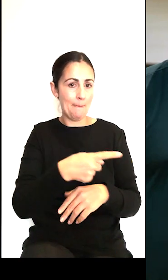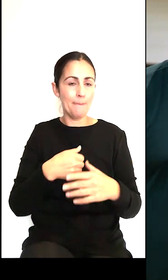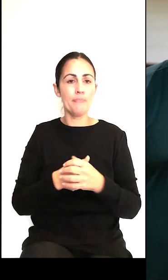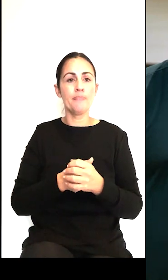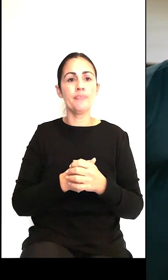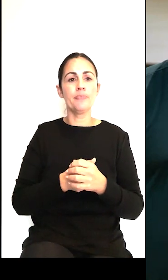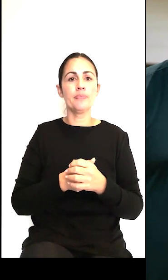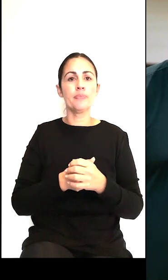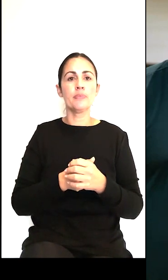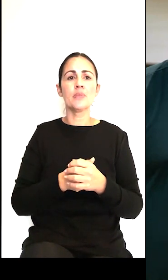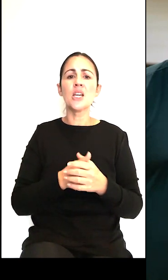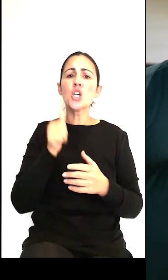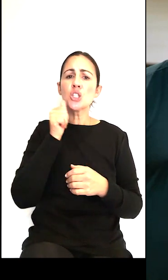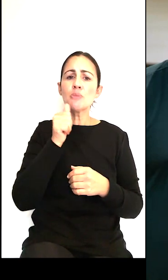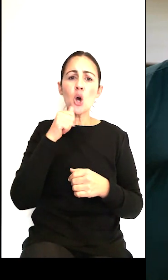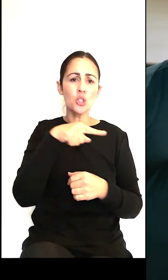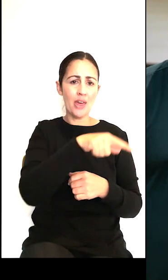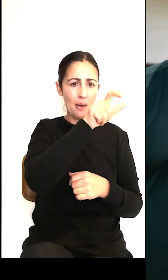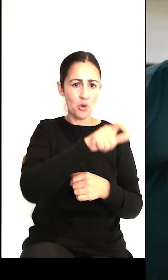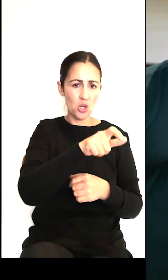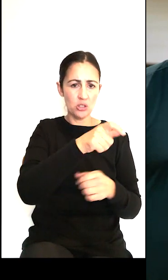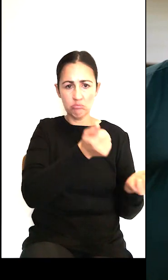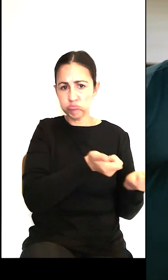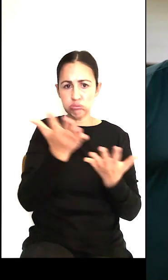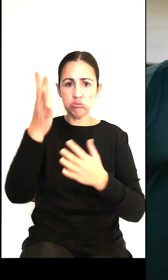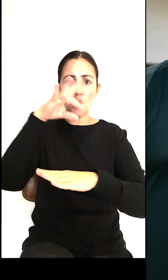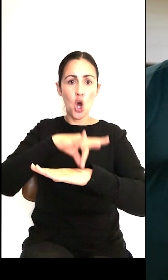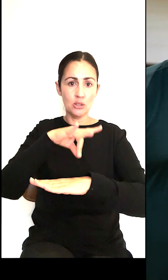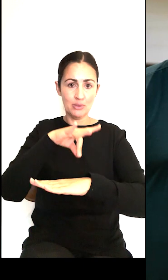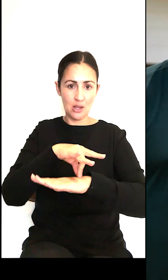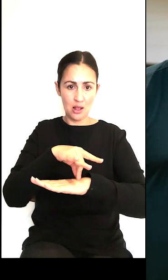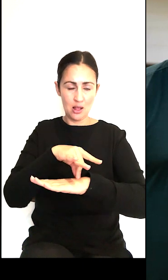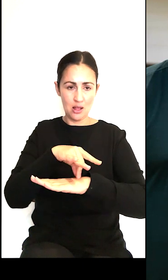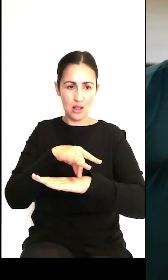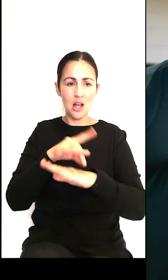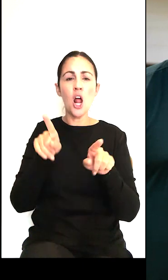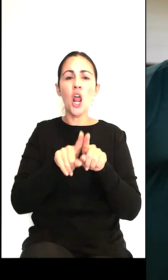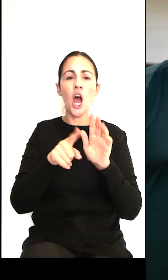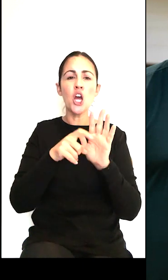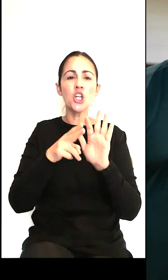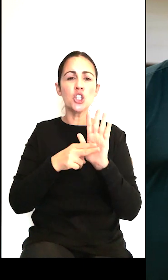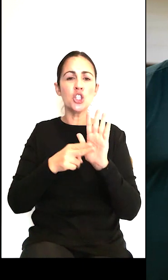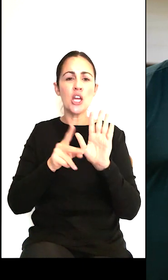occurs, where the person you care for does go to hospital and perhaps as as Jenny had mentioned, because an